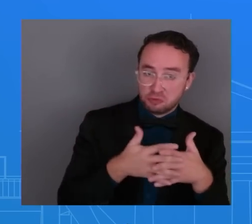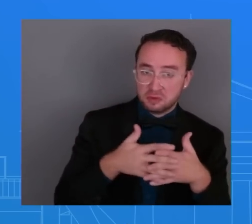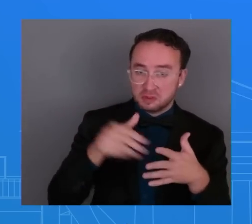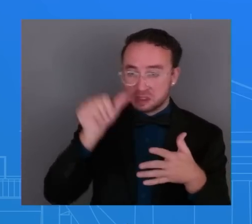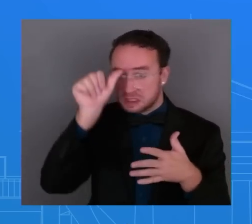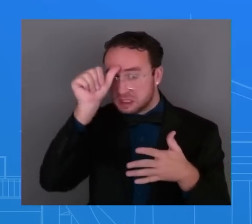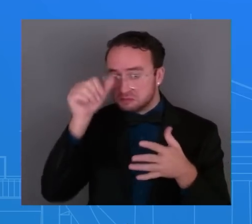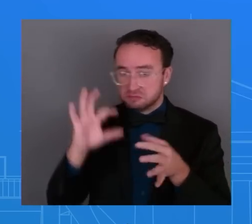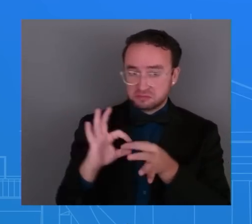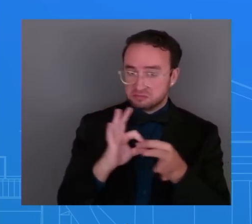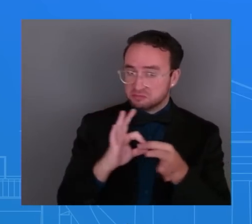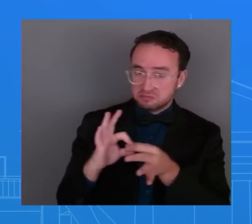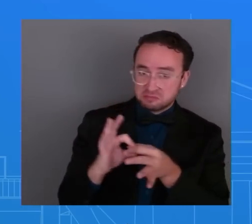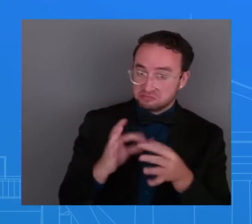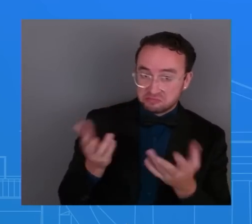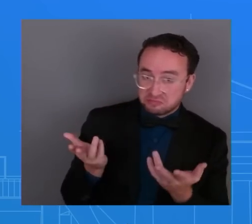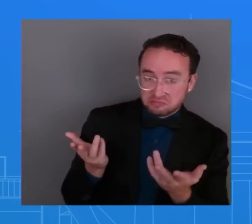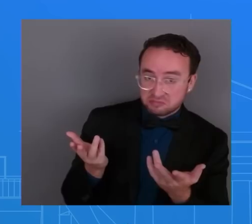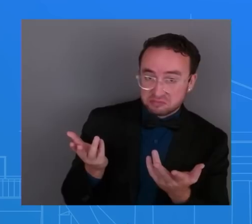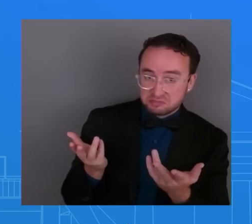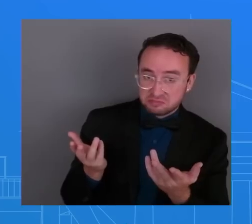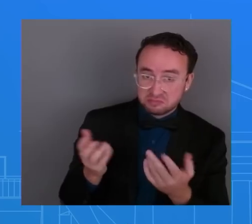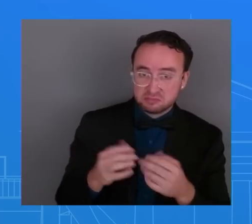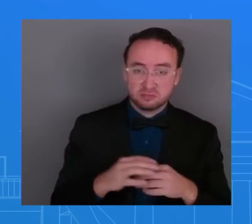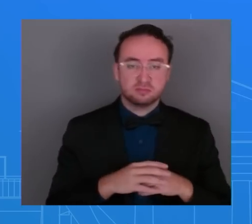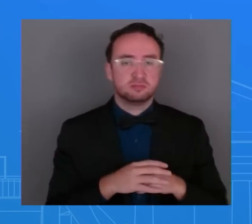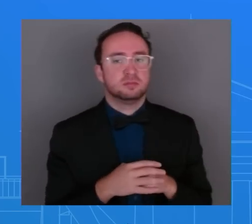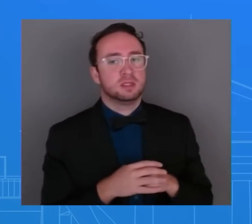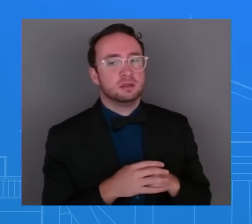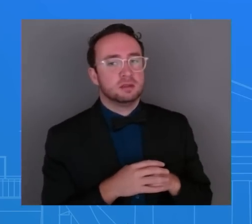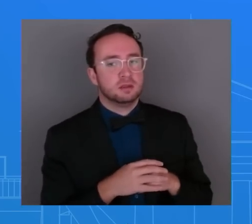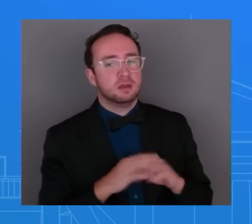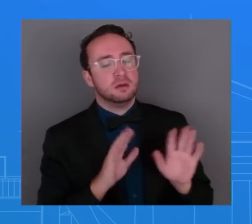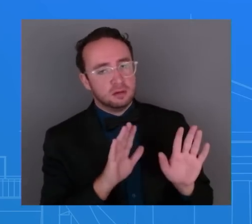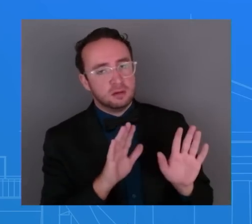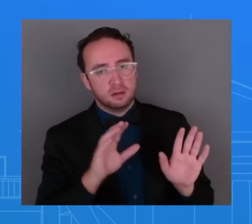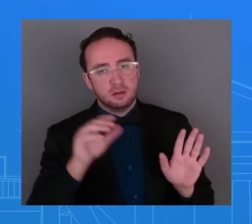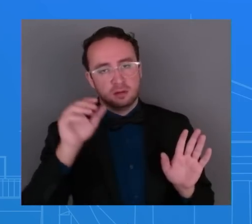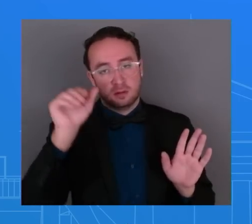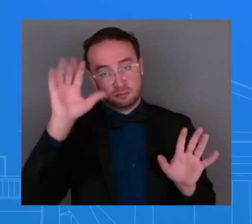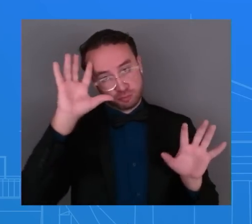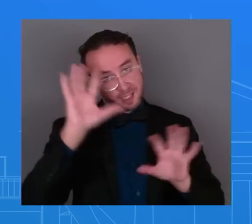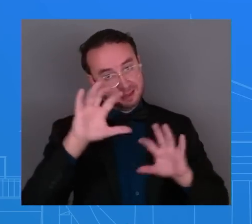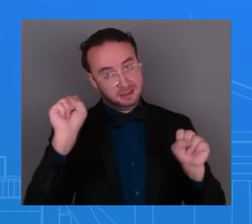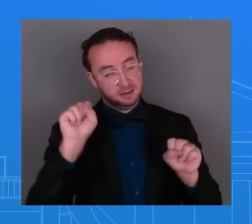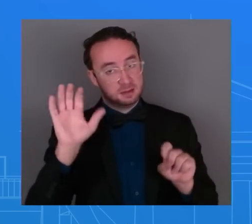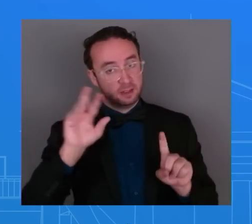as one of the most consequential in the world. And so, we work closely with India on our --